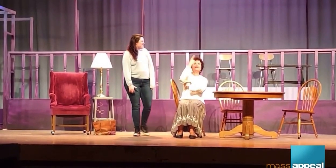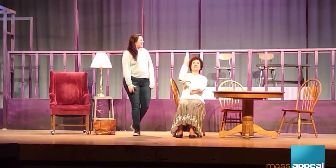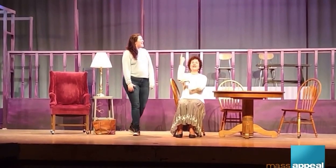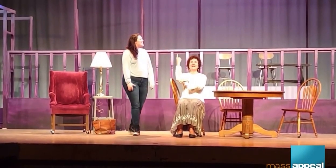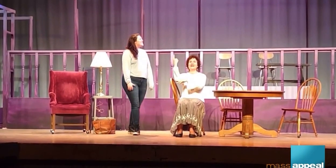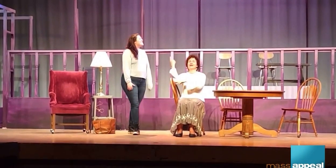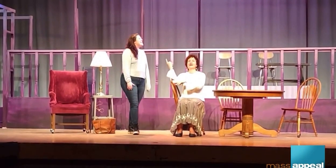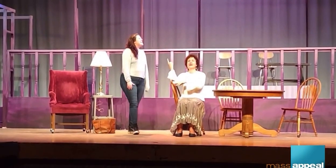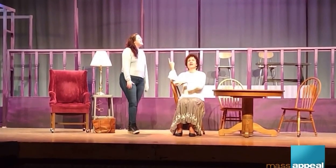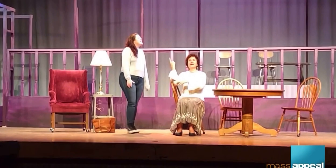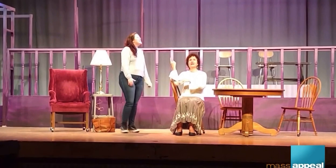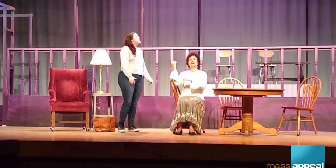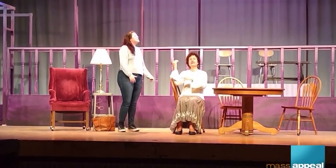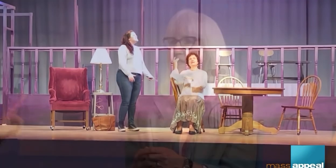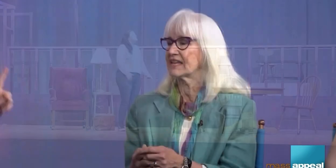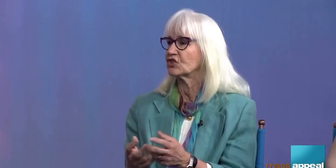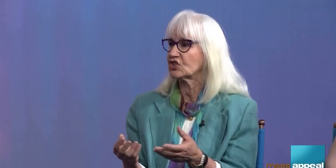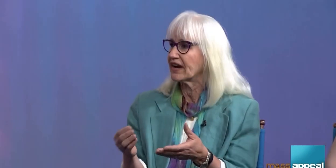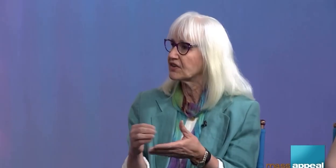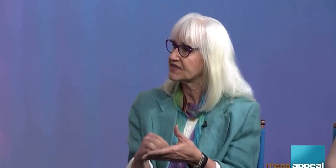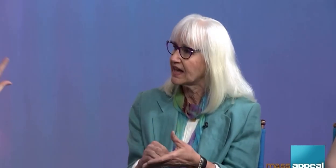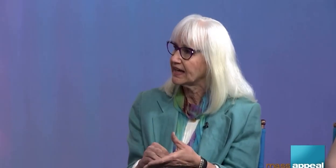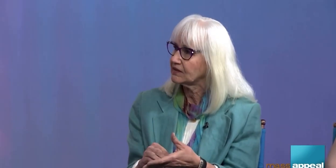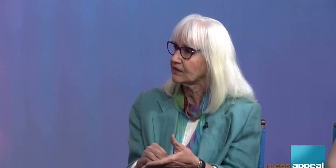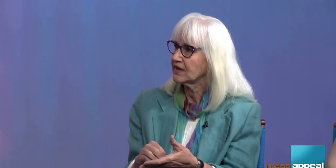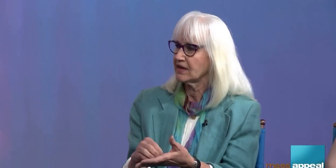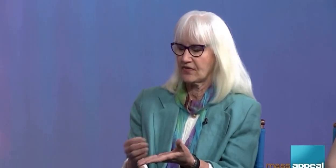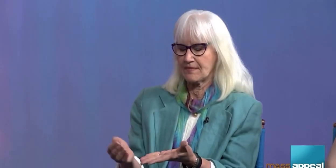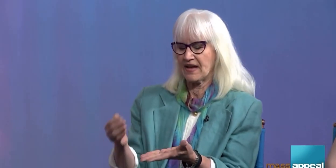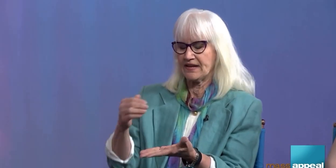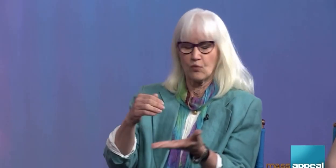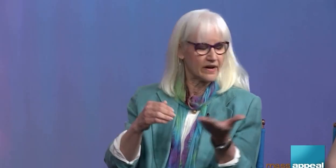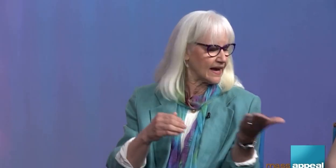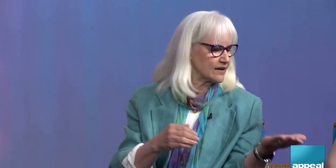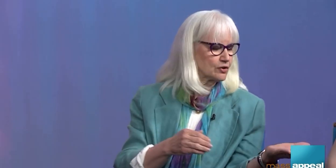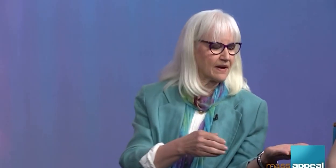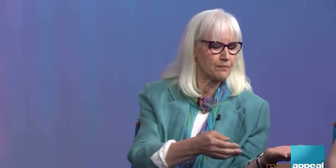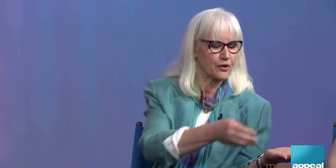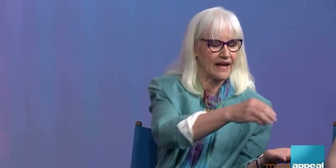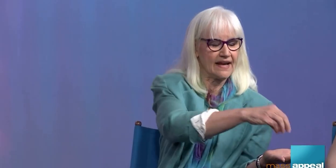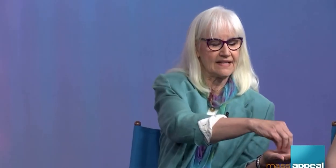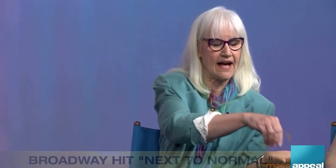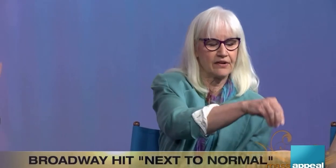with each other. Sometimes they share signs. They might one actor might put a hand out in